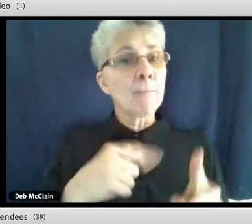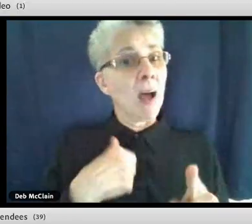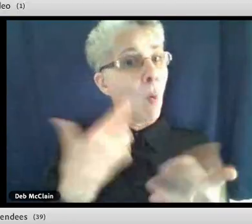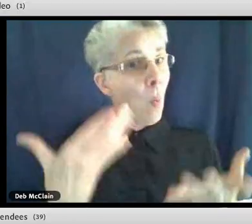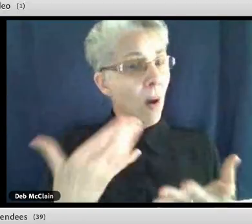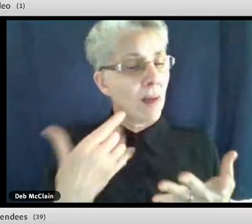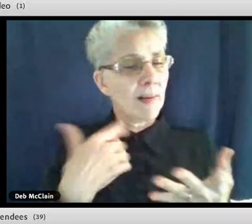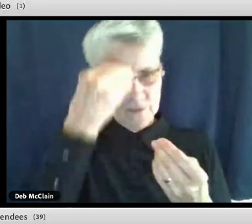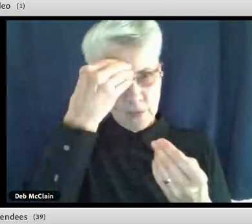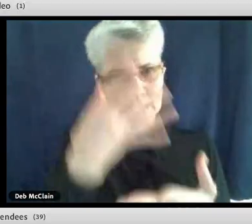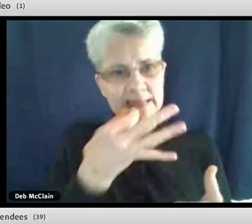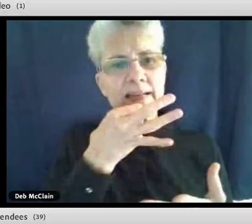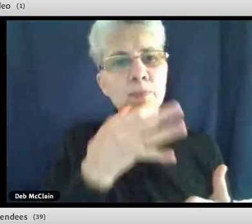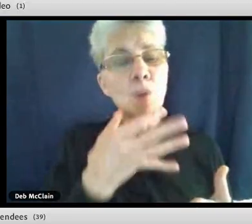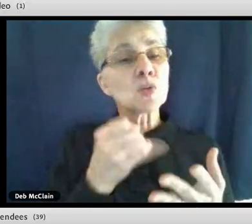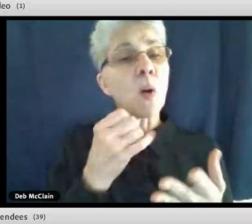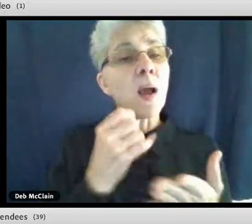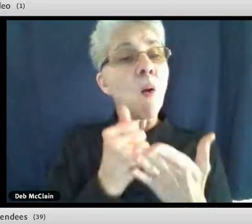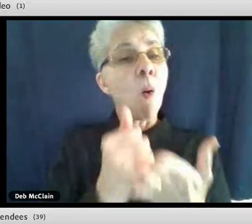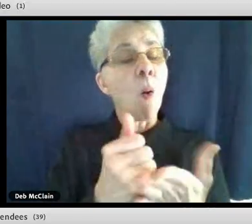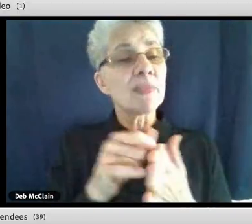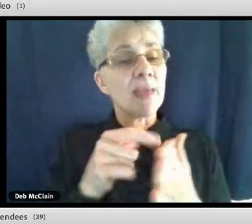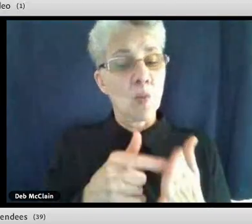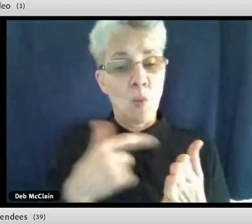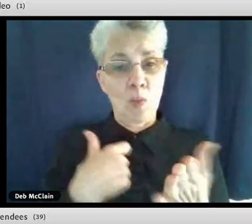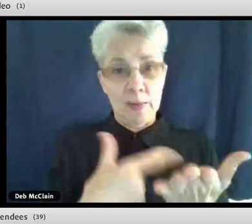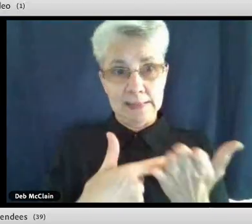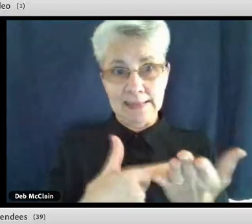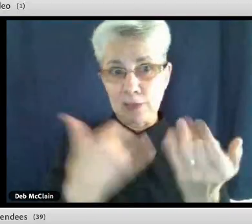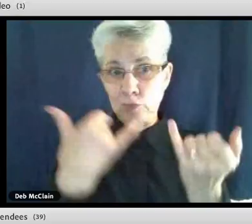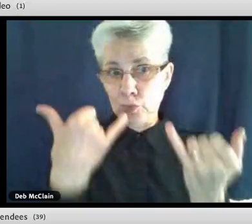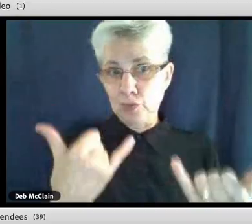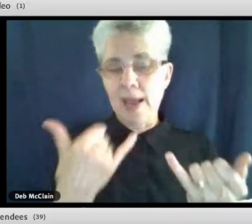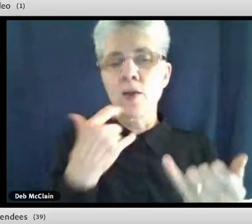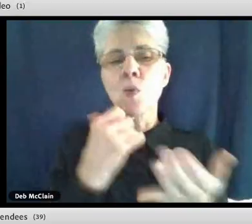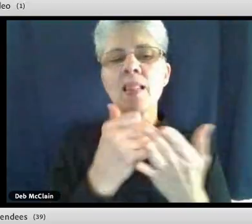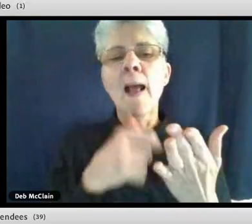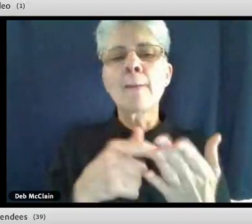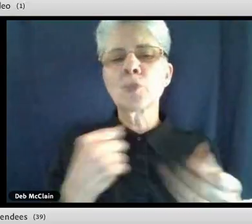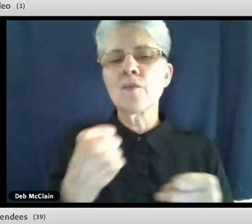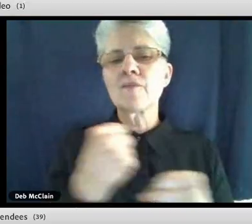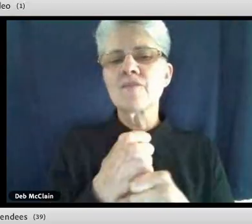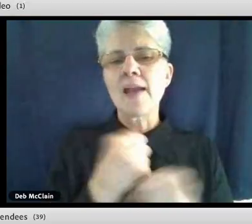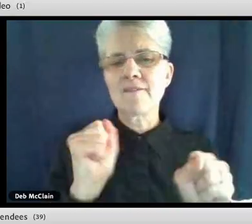so I hope that what we're going to go through today is going to help you fight your fears with some information,